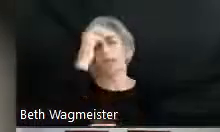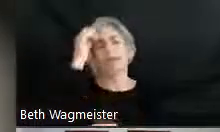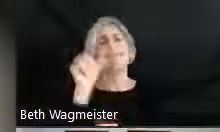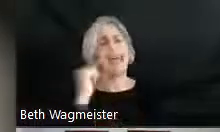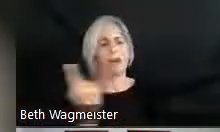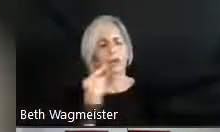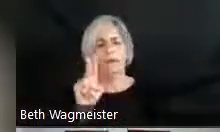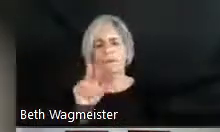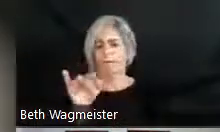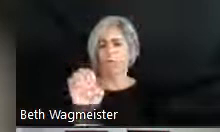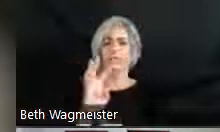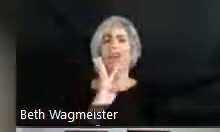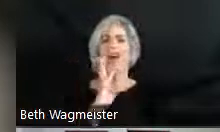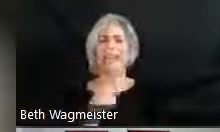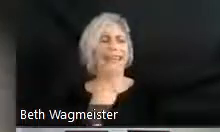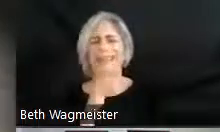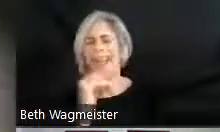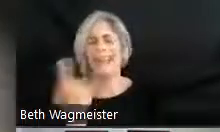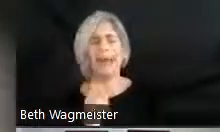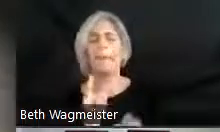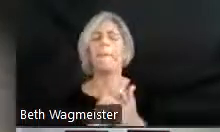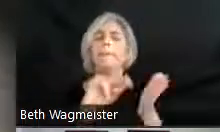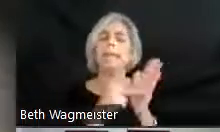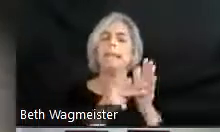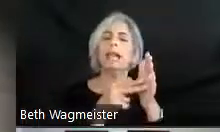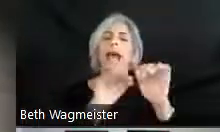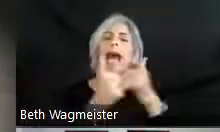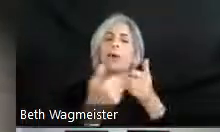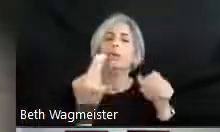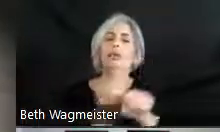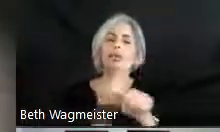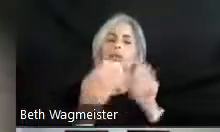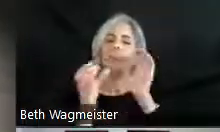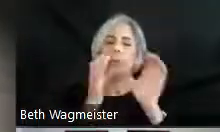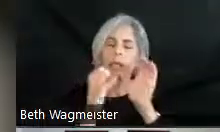whatever tool you're using for communication, in fact marketers have something called the rule of